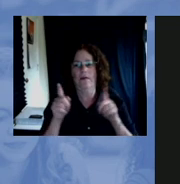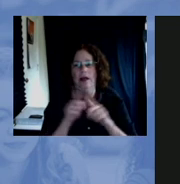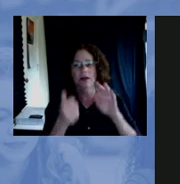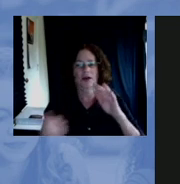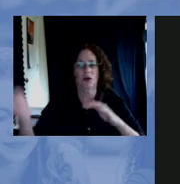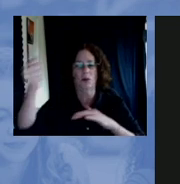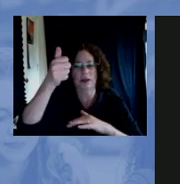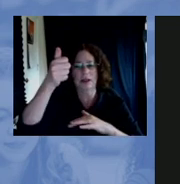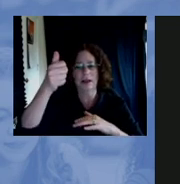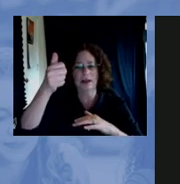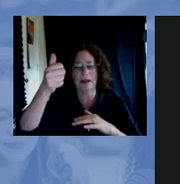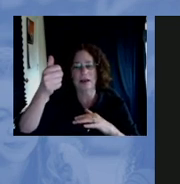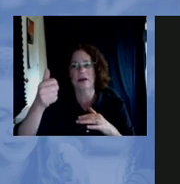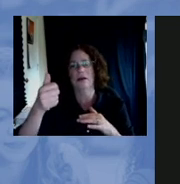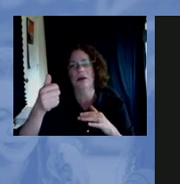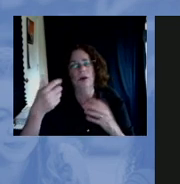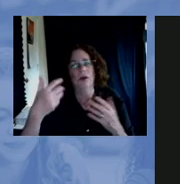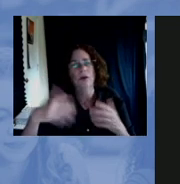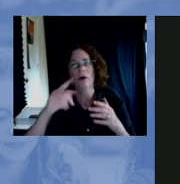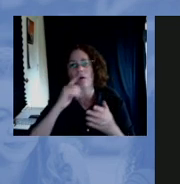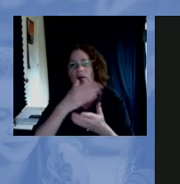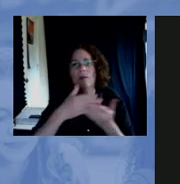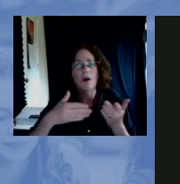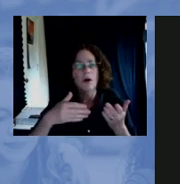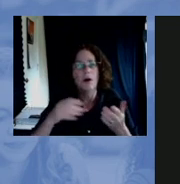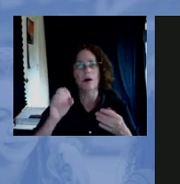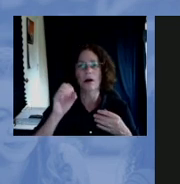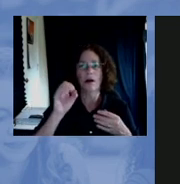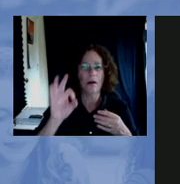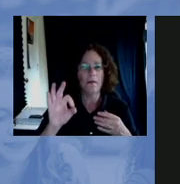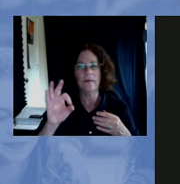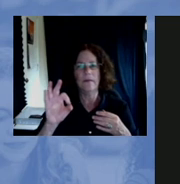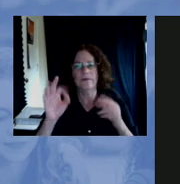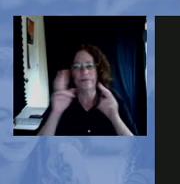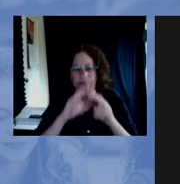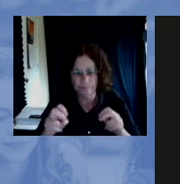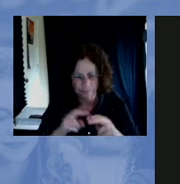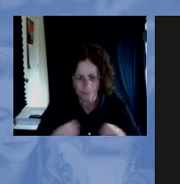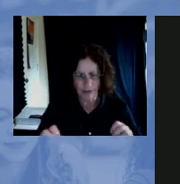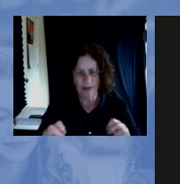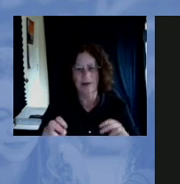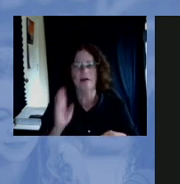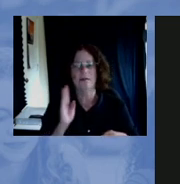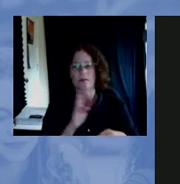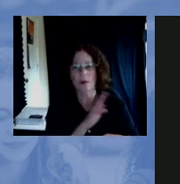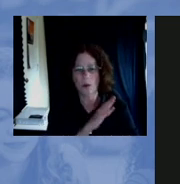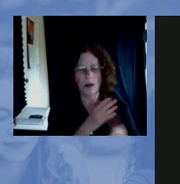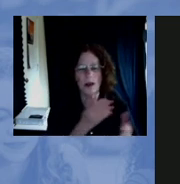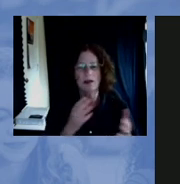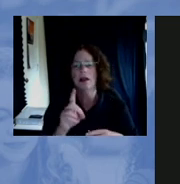ARE VERY MUCH A PART OF DECODING BOARD, SUPERINTENDENT DYNAMICS AND BEING ABLE TO NAVIGATE TOUGH